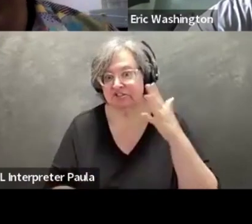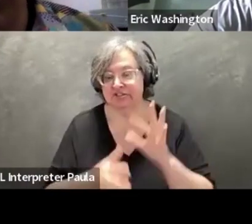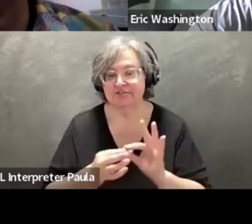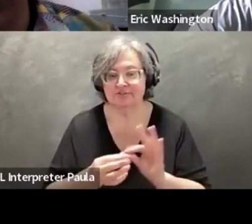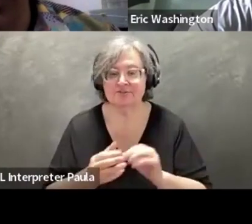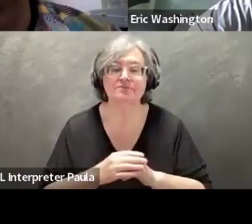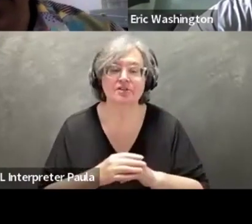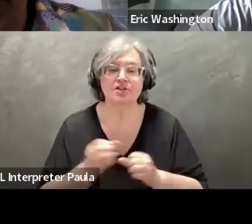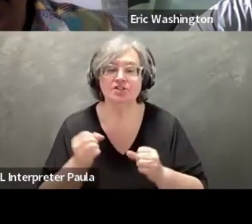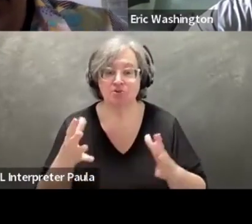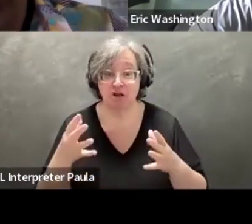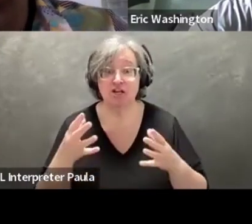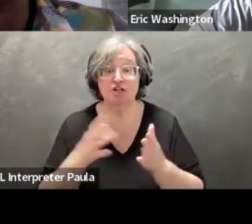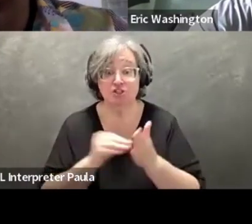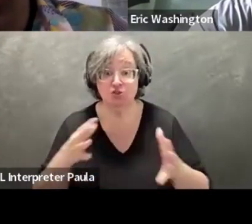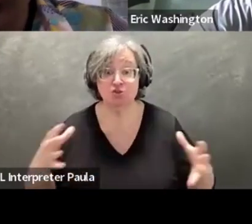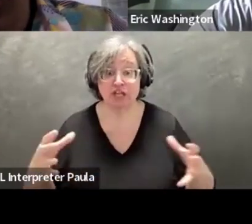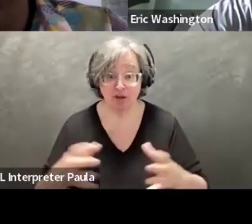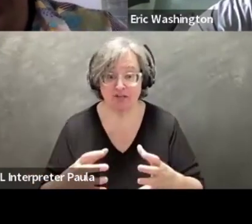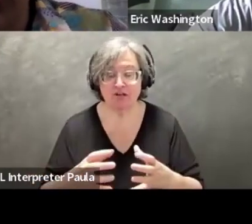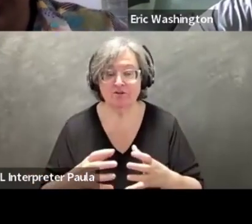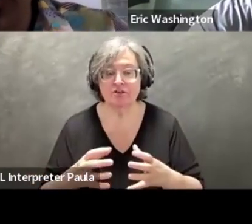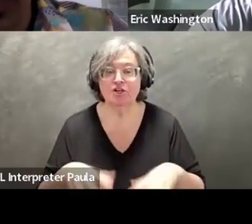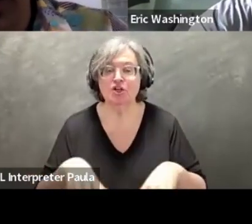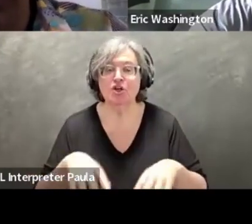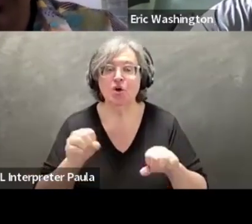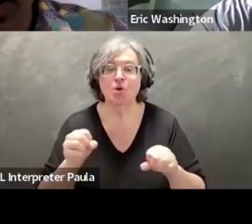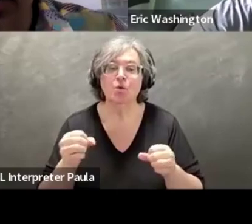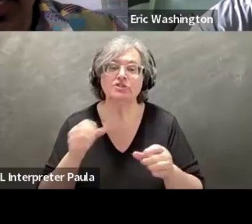students came together to host conversation on campus around